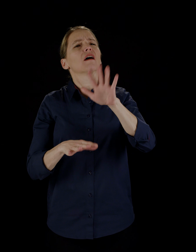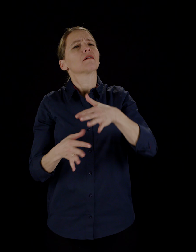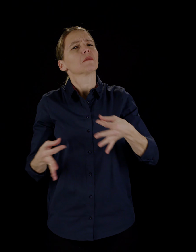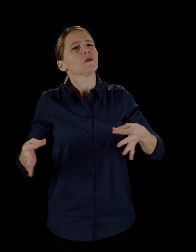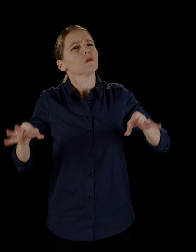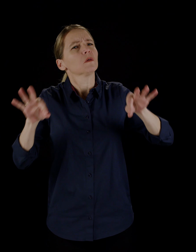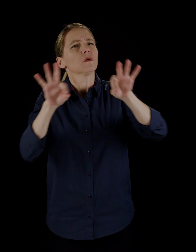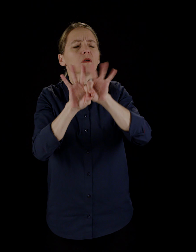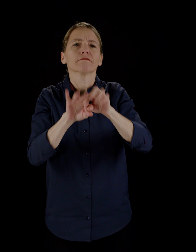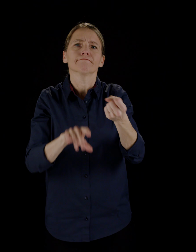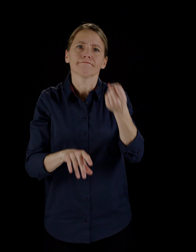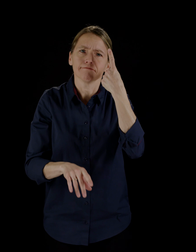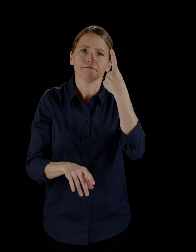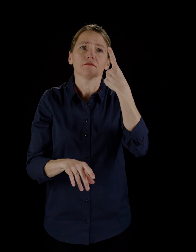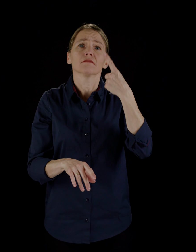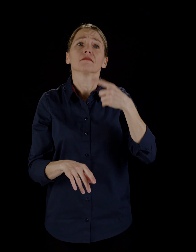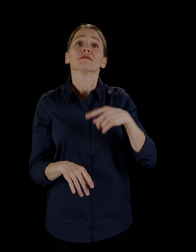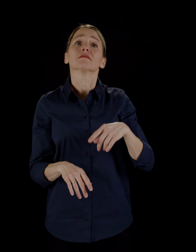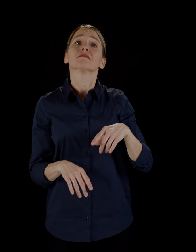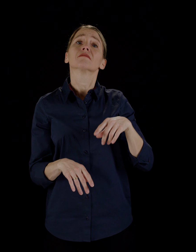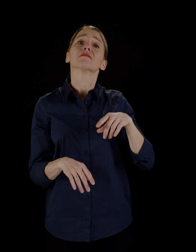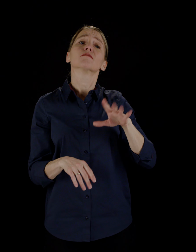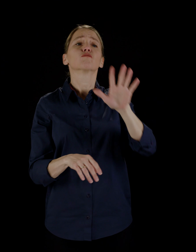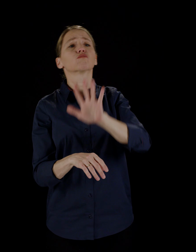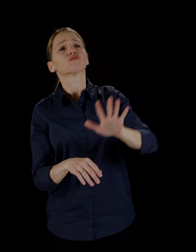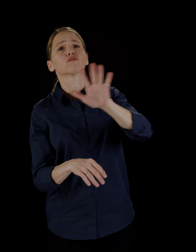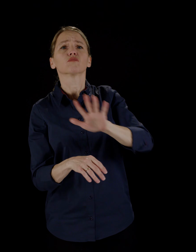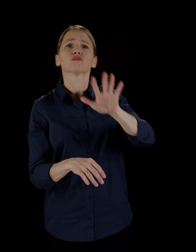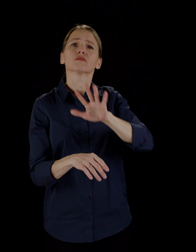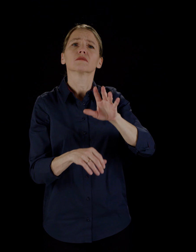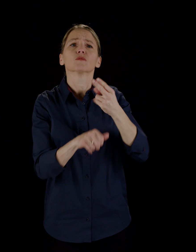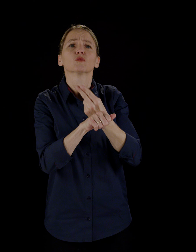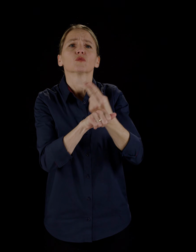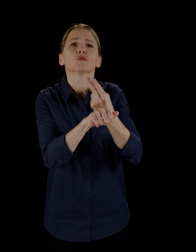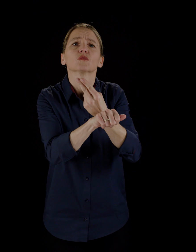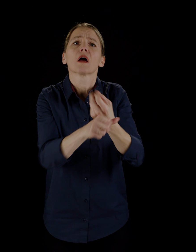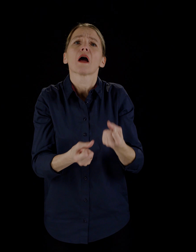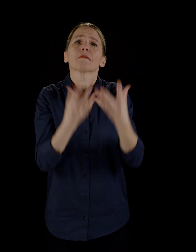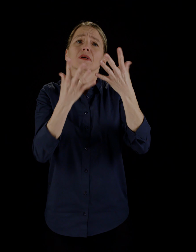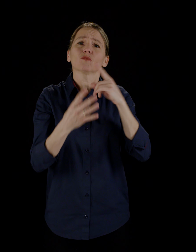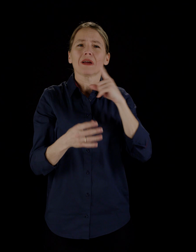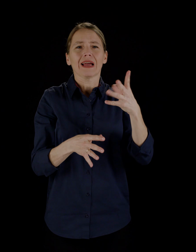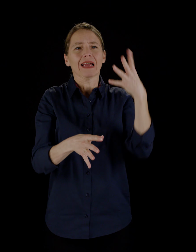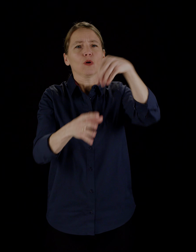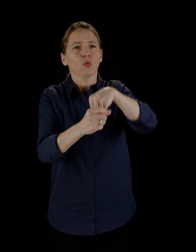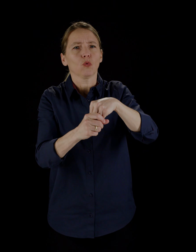It is very important to understand that the estimated usages included in this video are